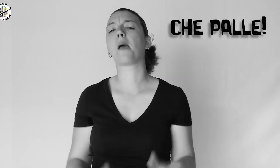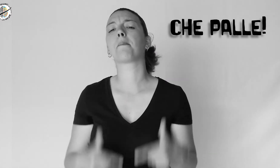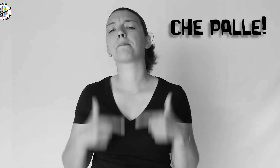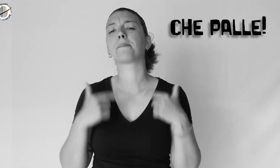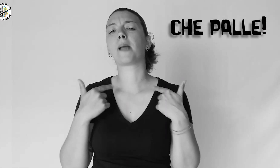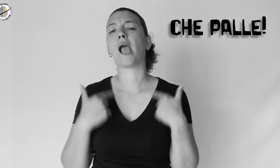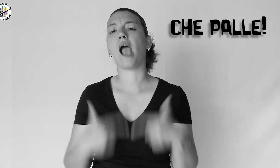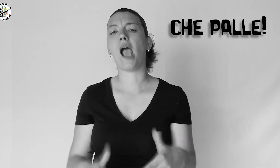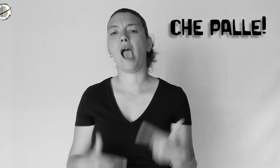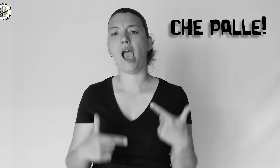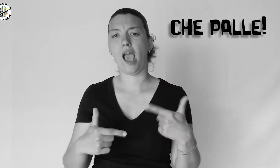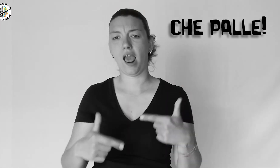What a drag!